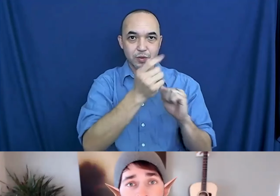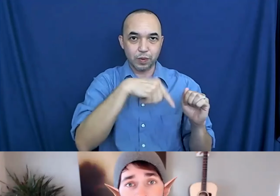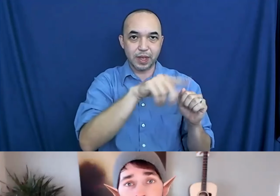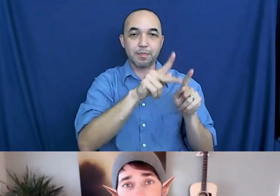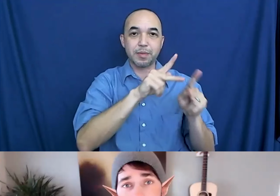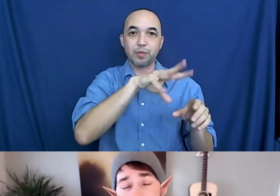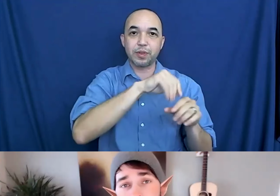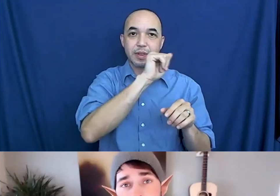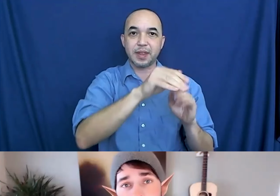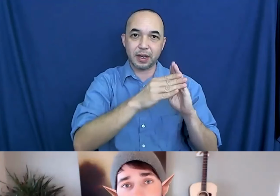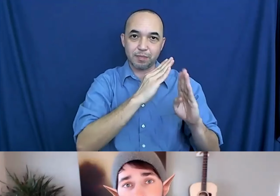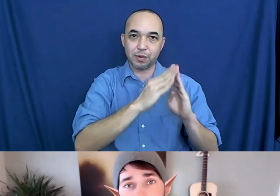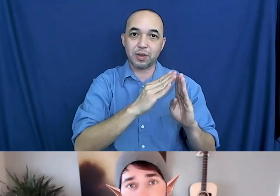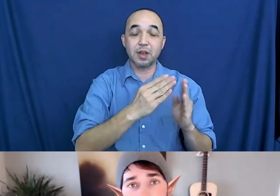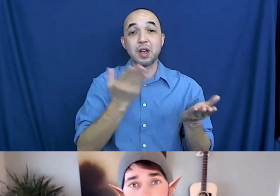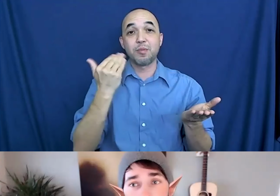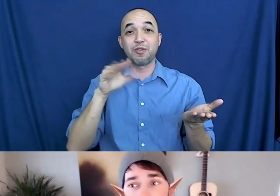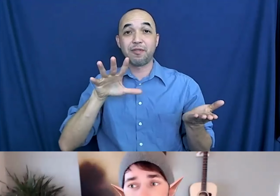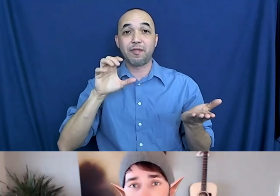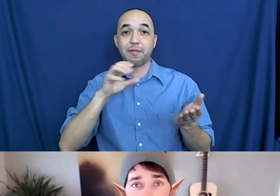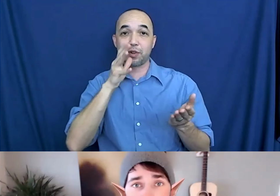COMMUNITIES. 1000 WOMEN WILL BE ABLE TO HAVE